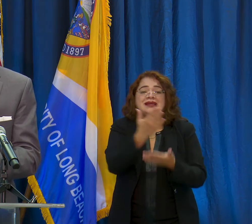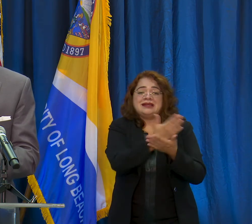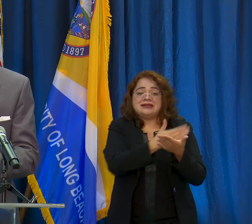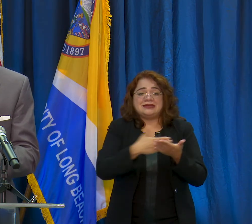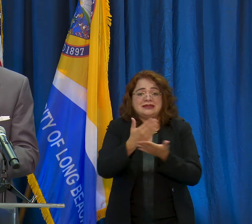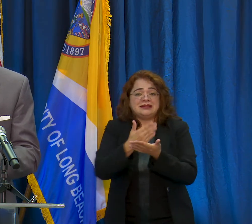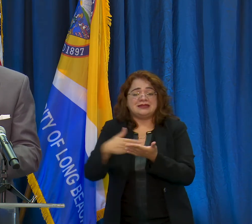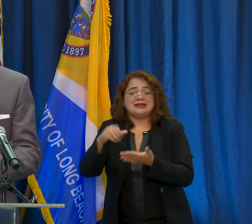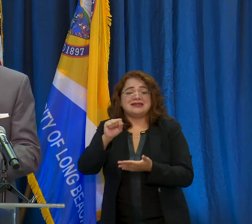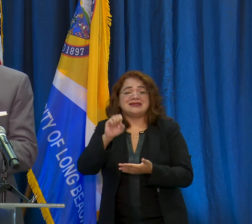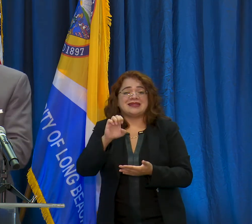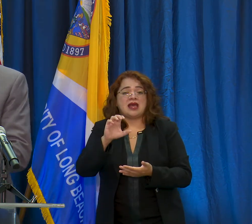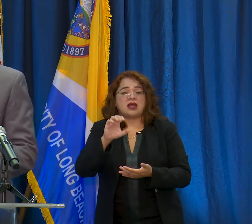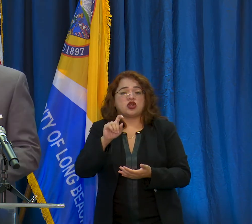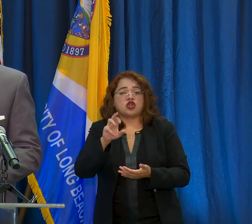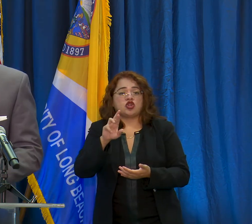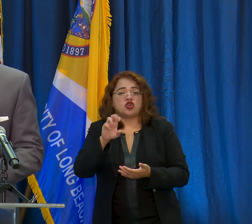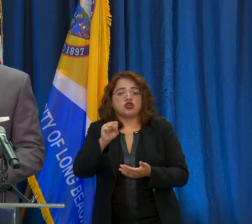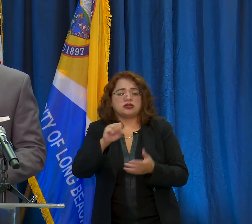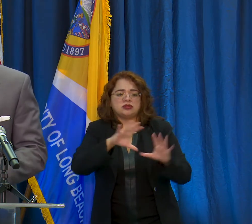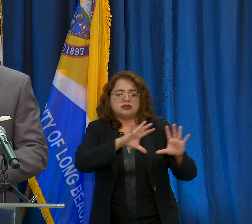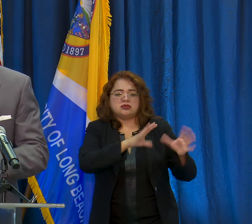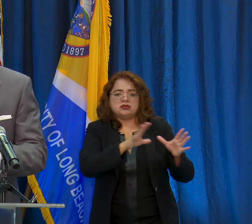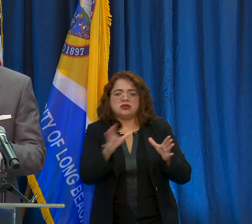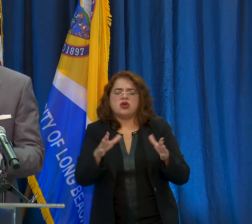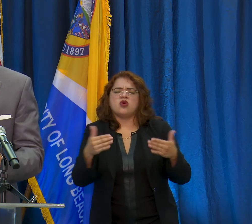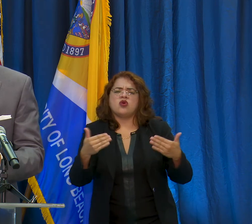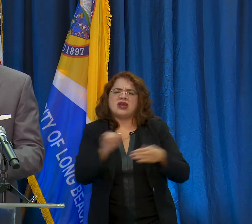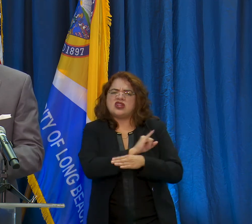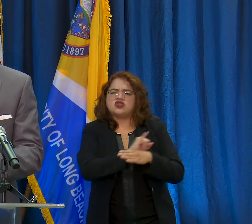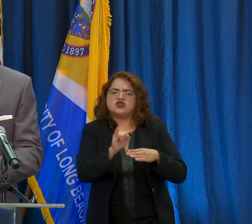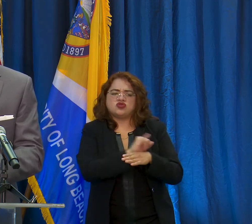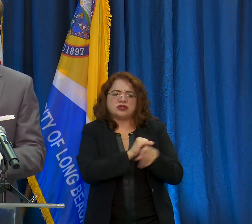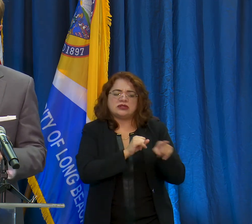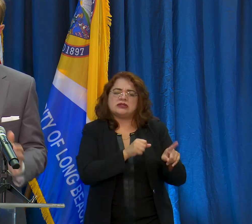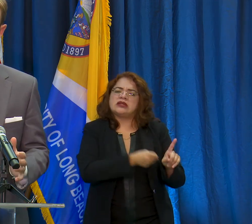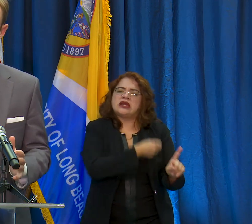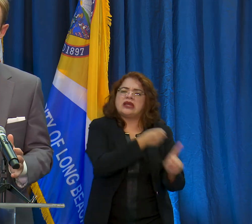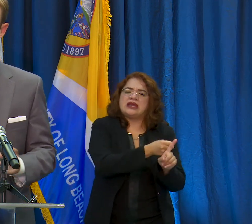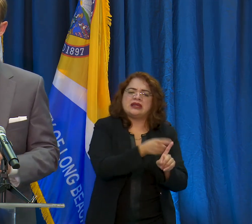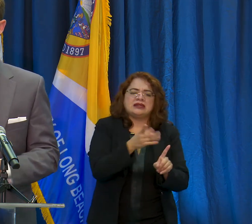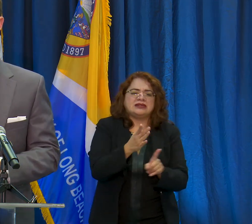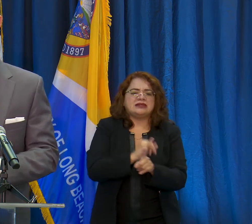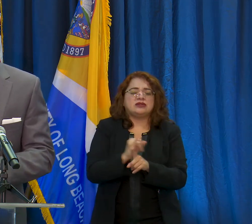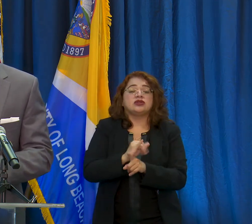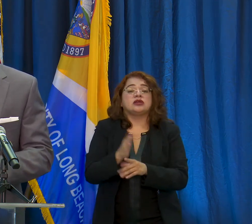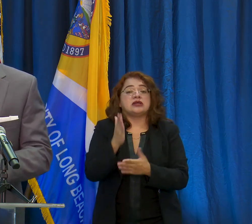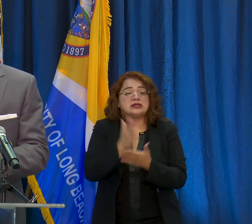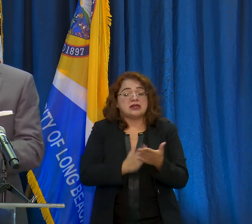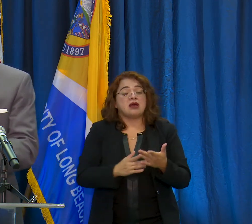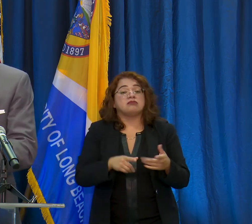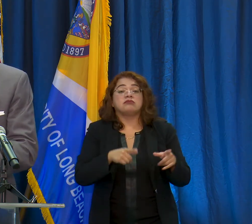that were hit hardest by COVID-19. As you know, some sectors were determined to be non-essential